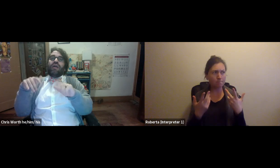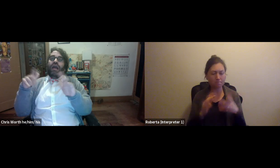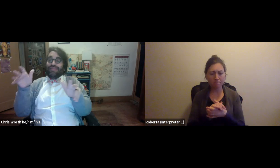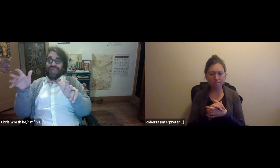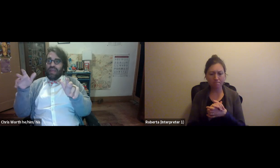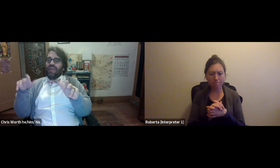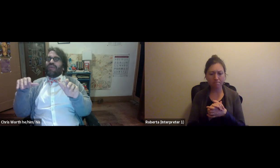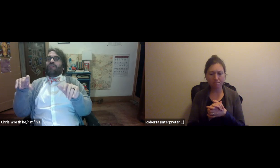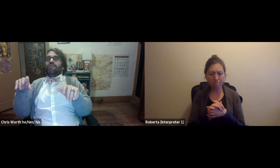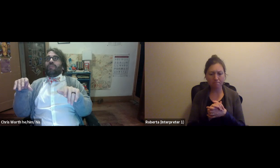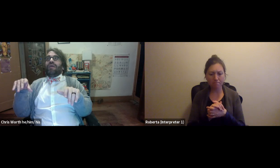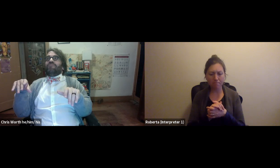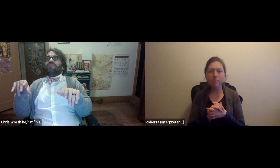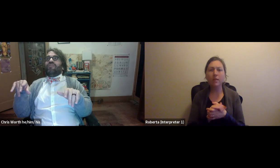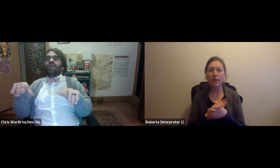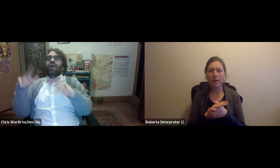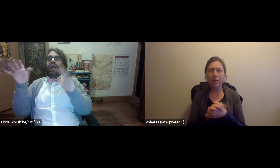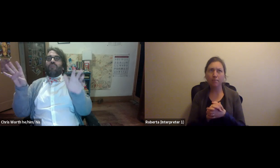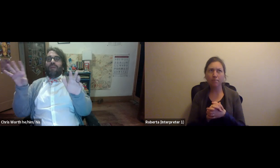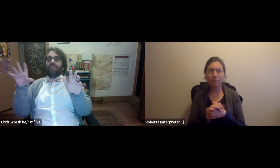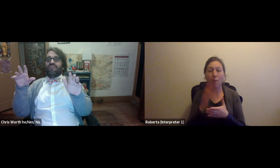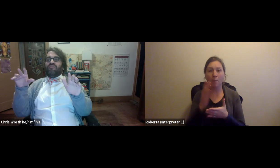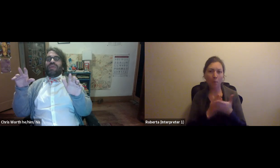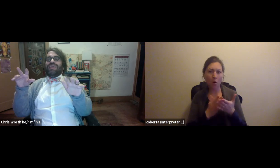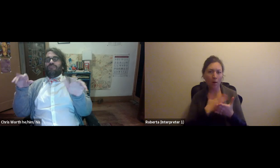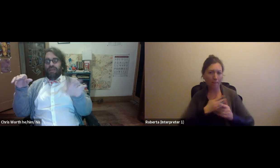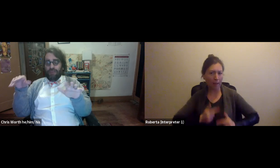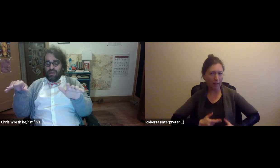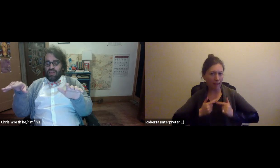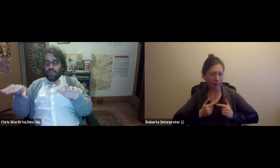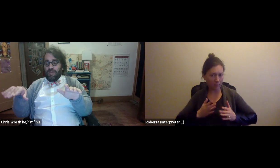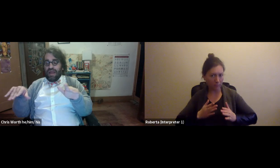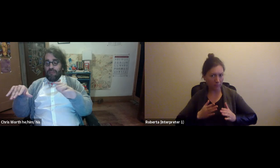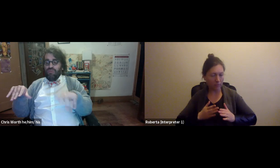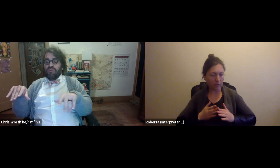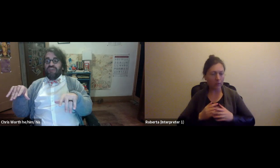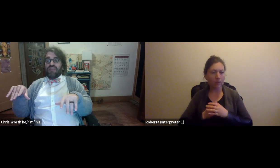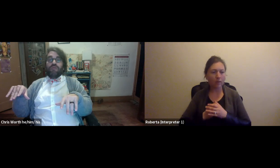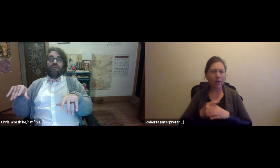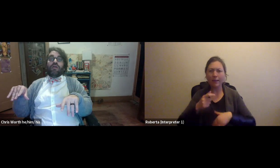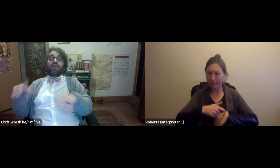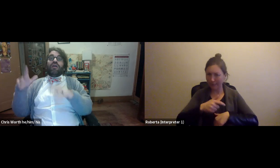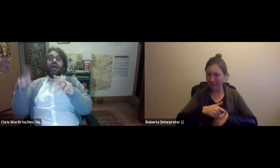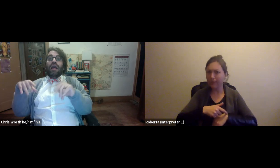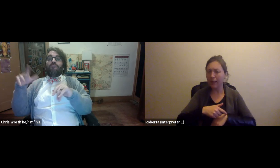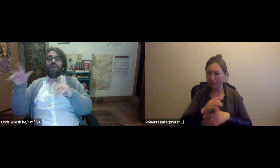I think. I hope I'm not speaking out of turn, but I went through a phase where I wanted